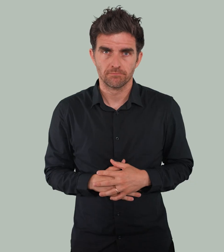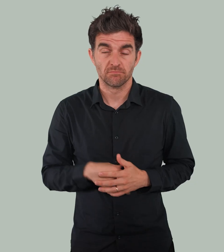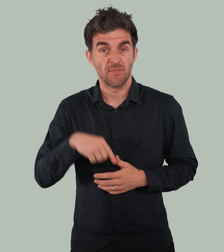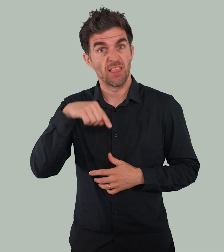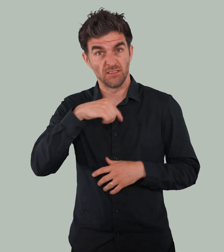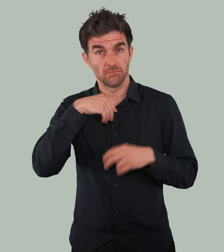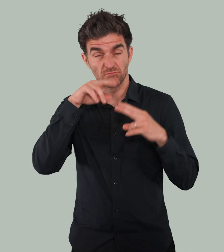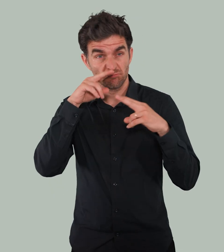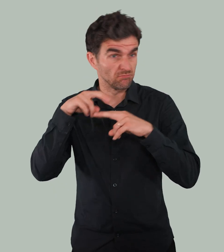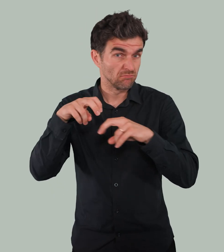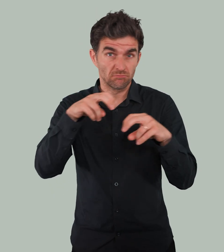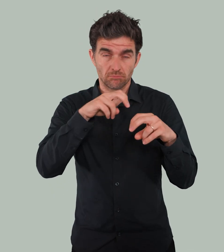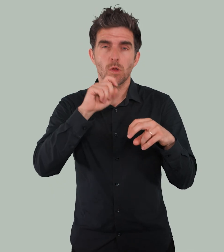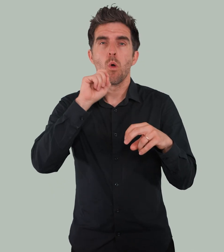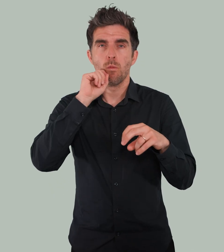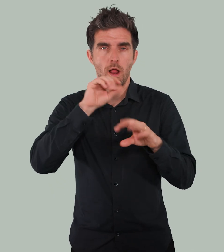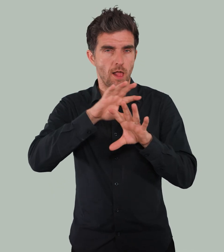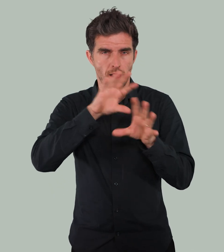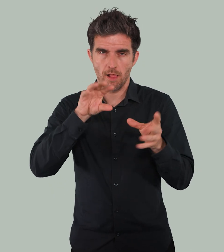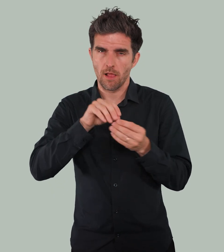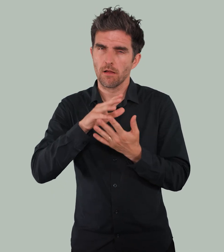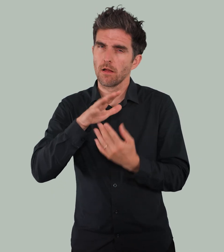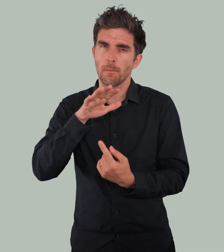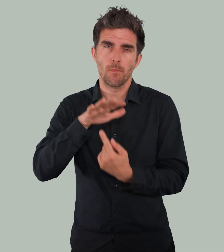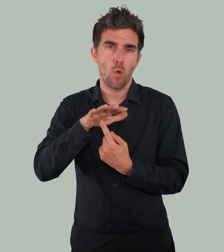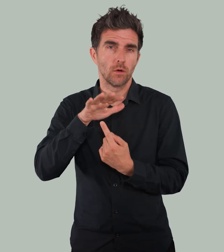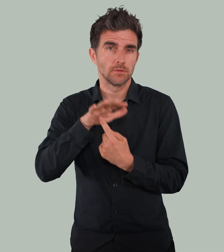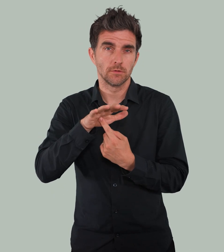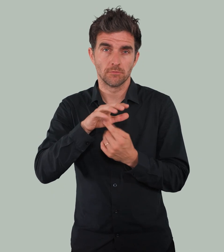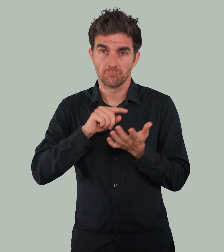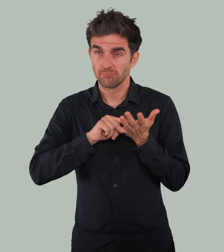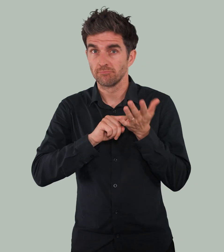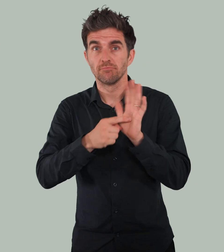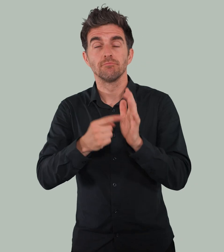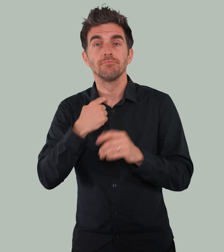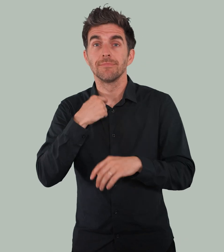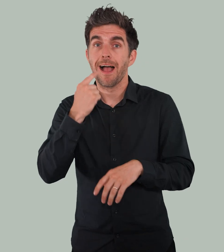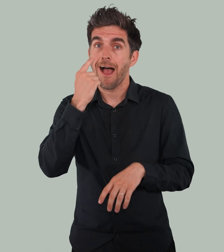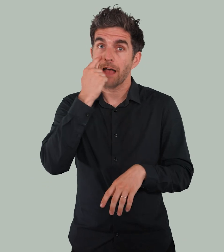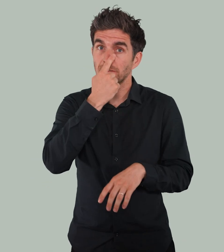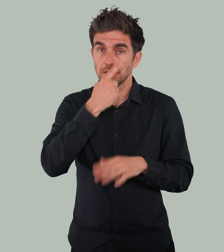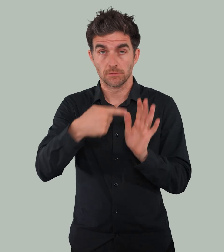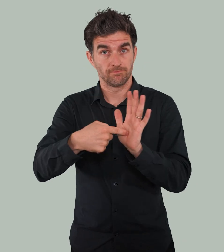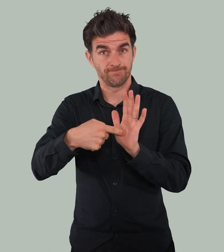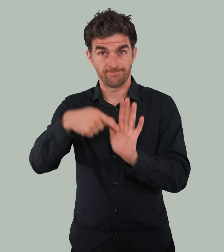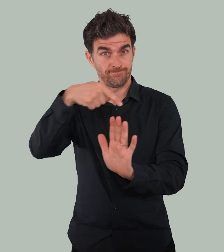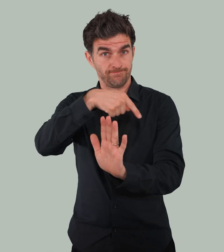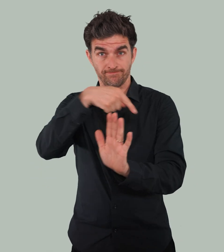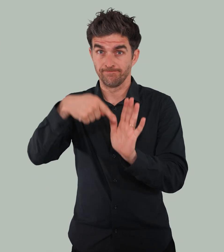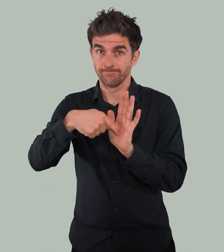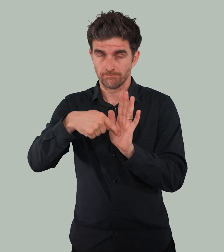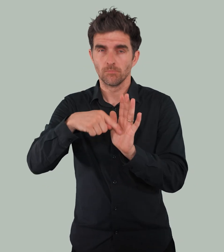These findings form an important part of the evidence base and